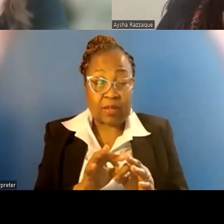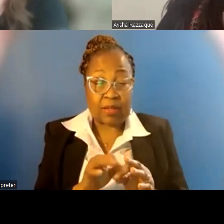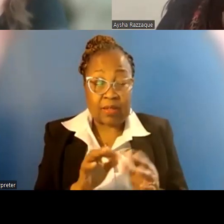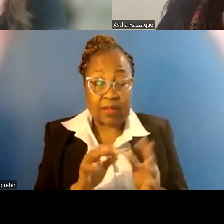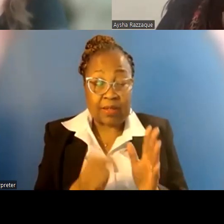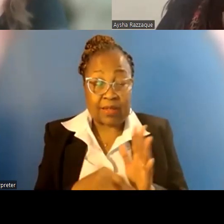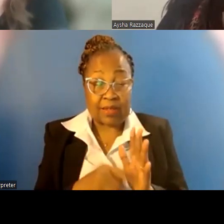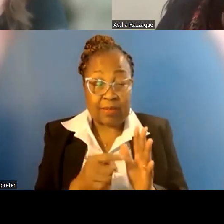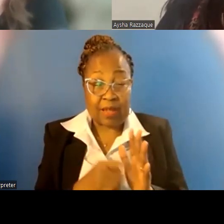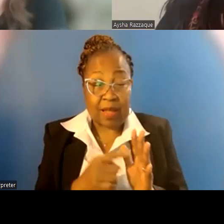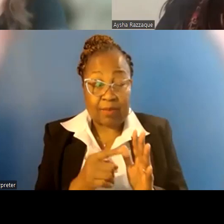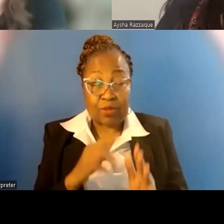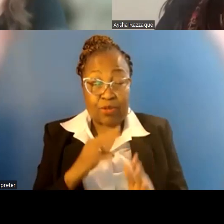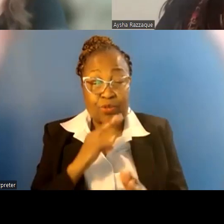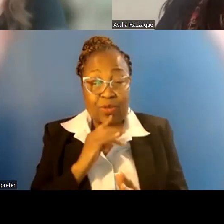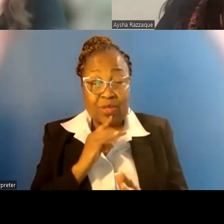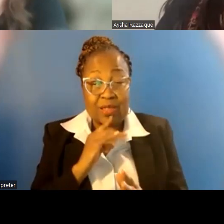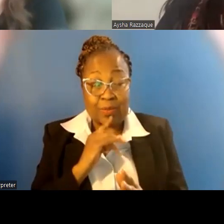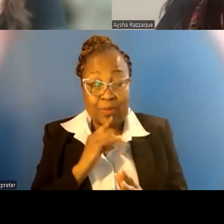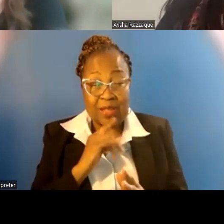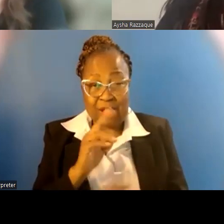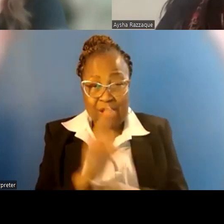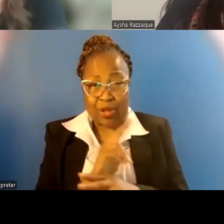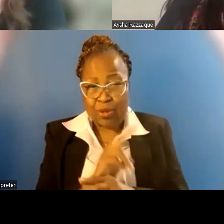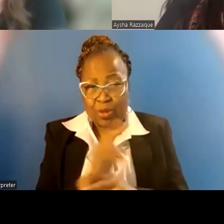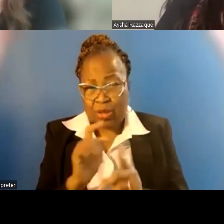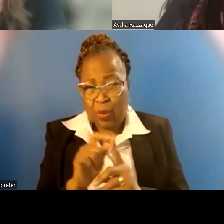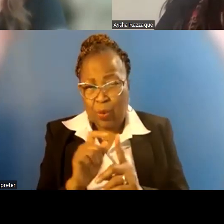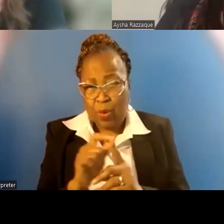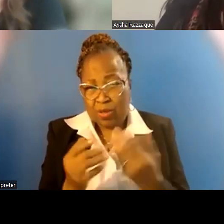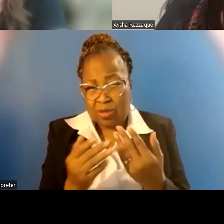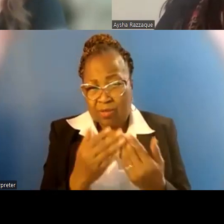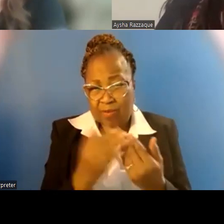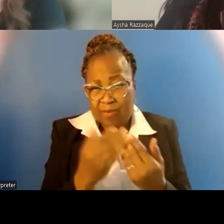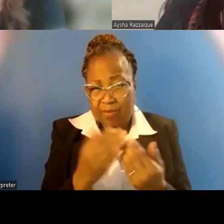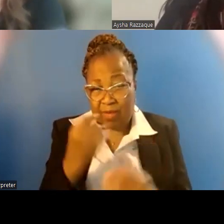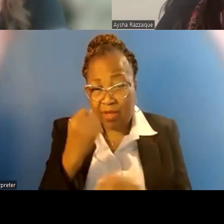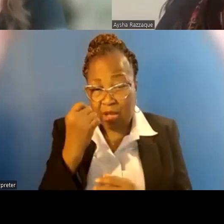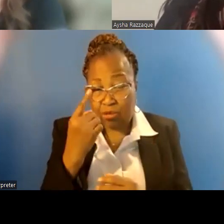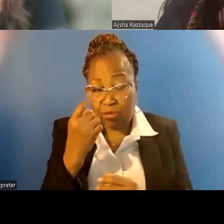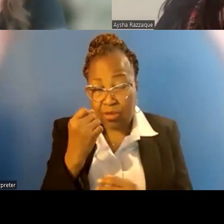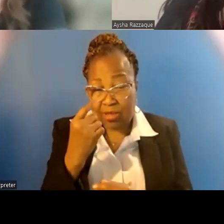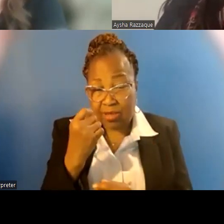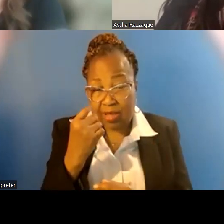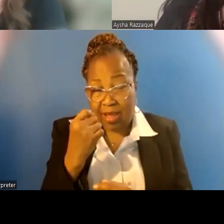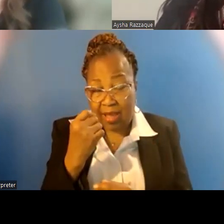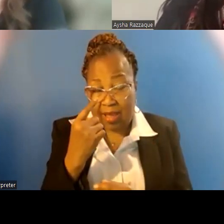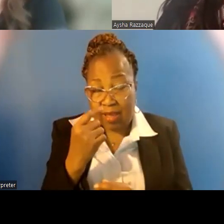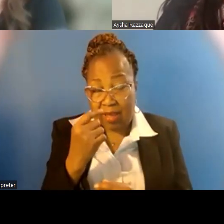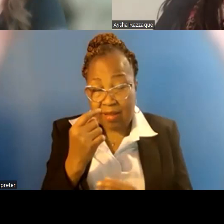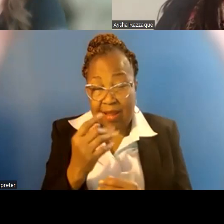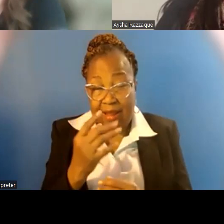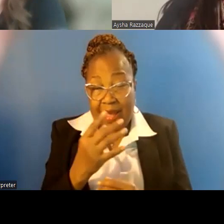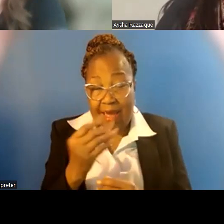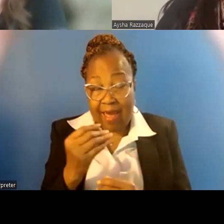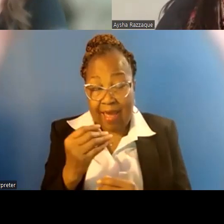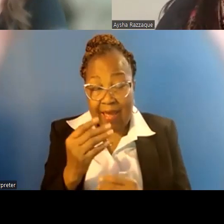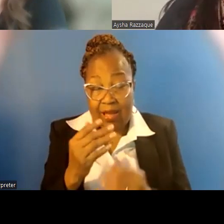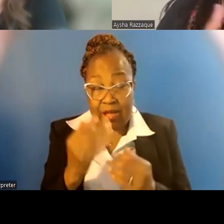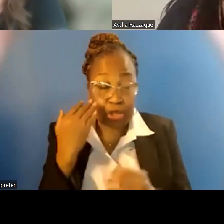in terms that they understand and get a feel for what they already know and build from that,